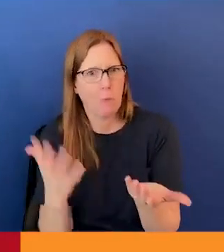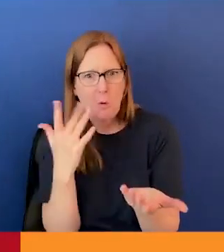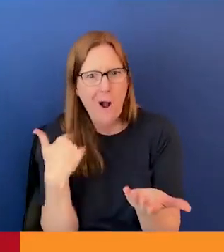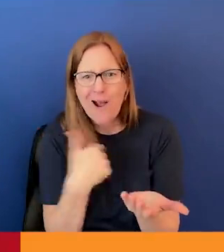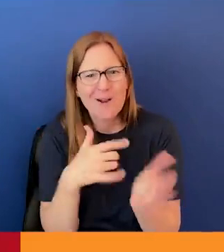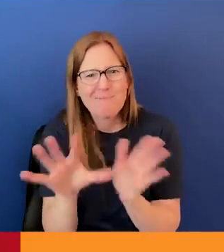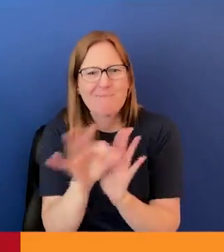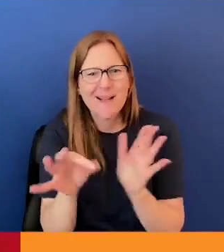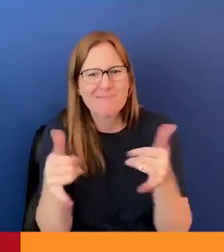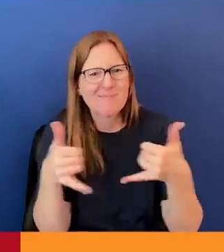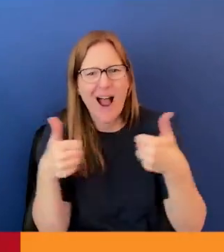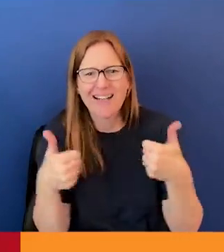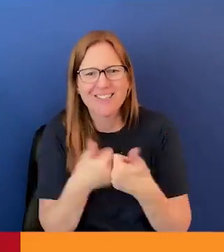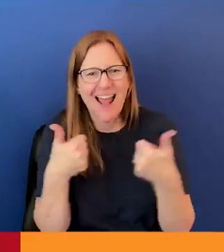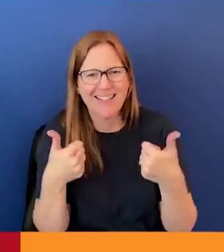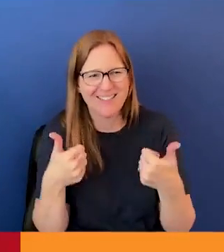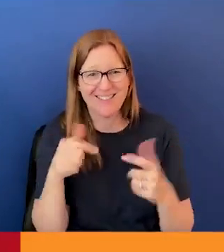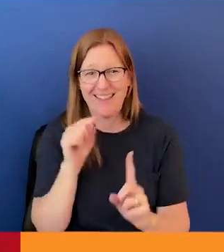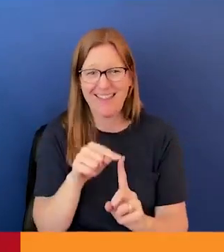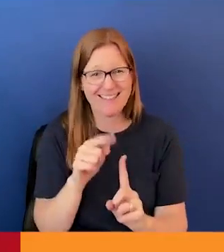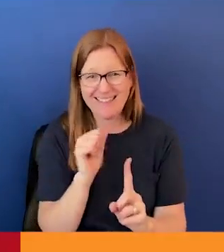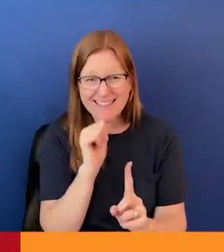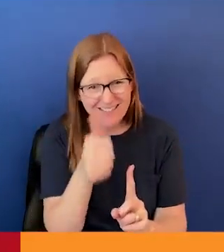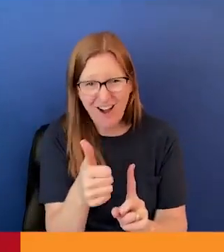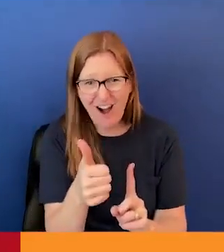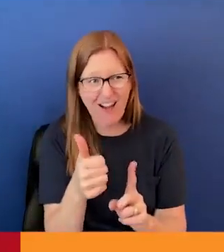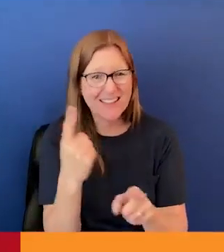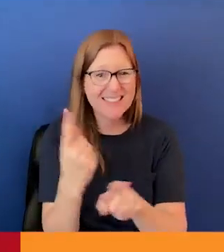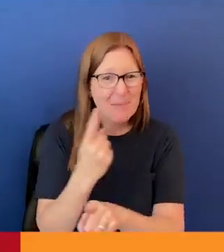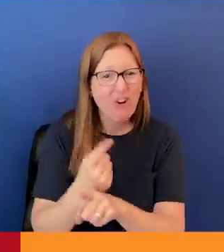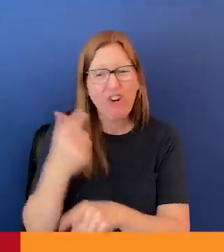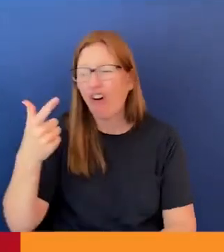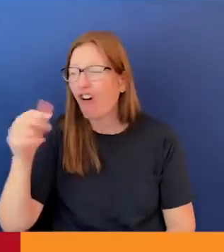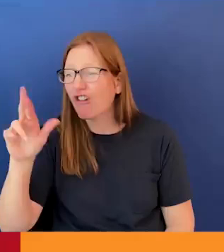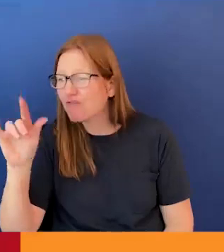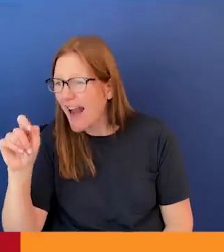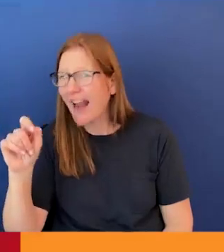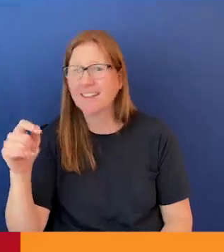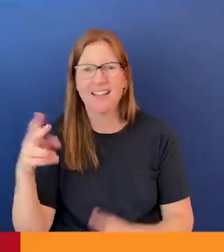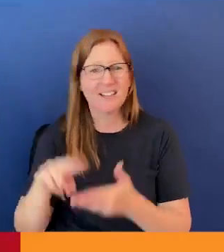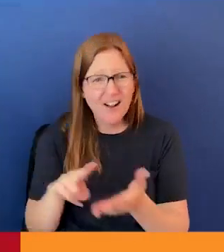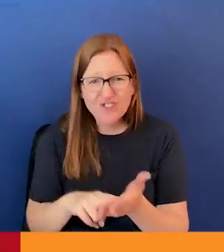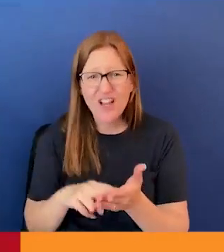As Mary mentioned, this is not a typical grants opportunity or contract, which we often do in our agency and other agencies.